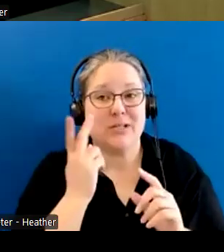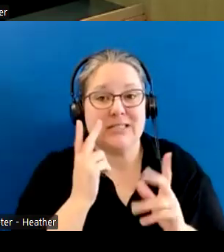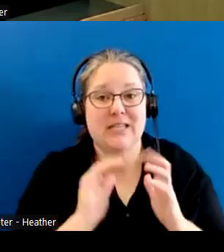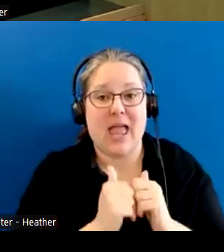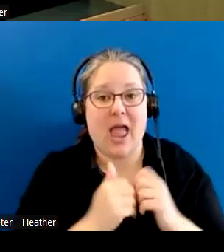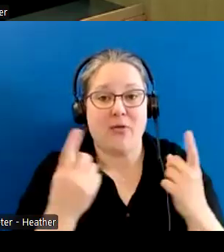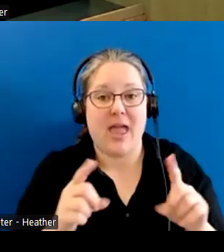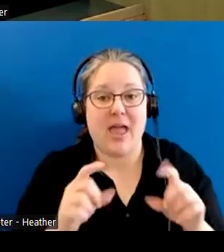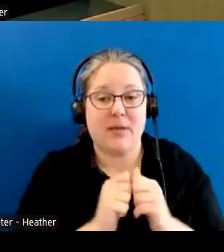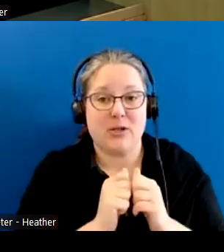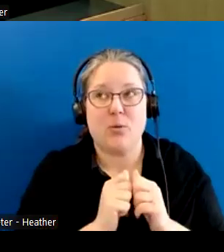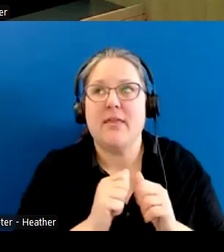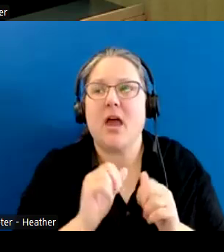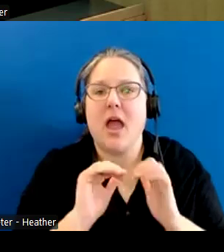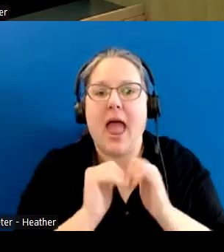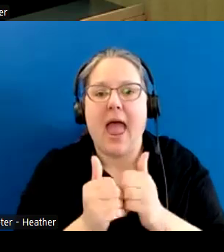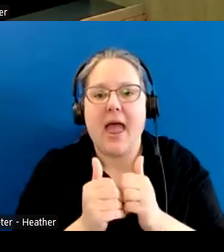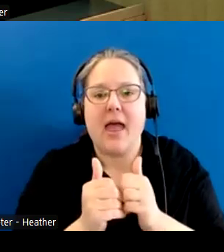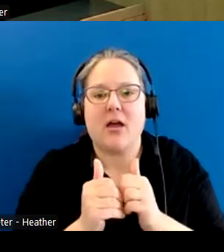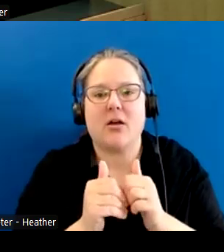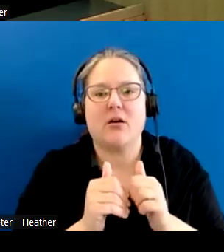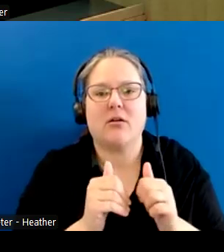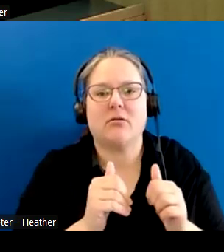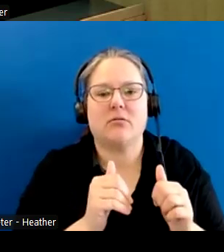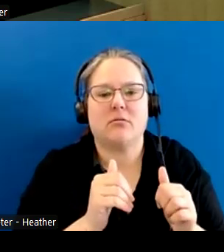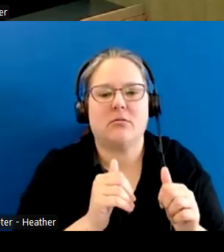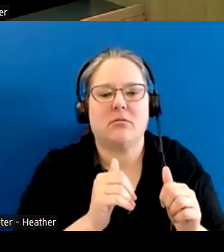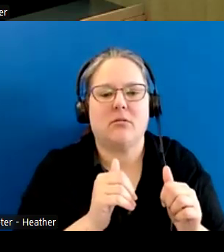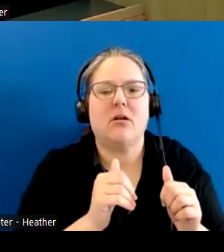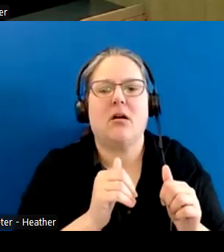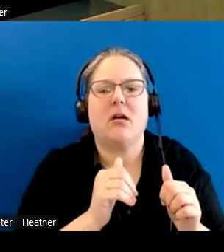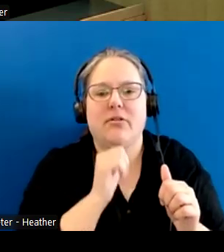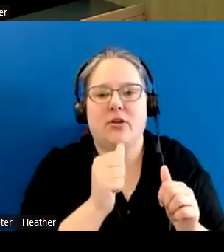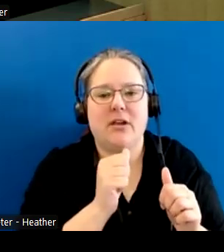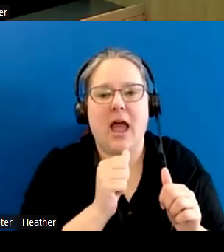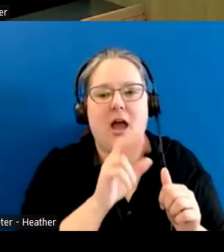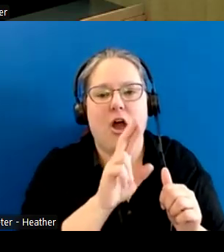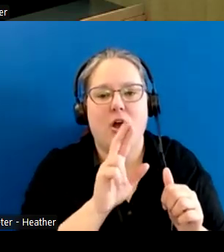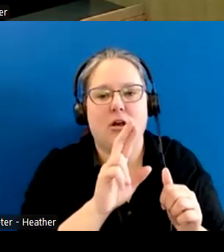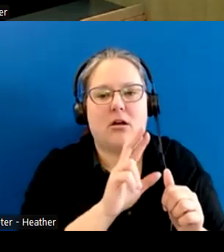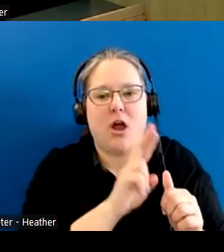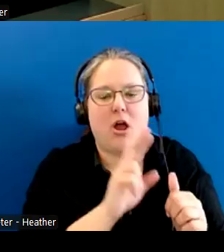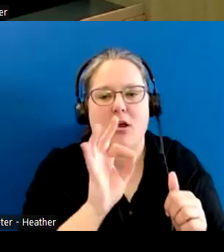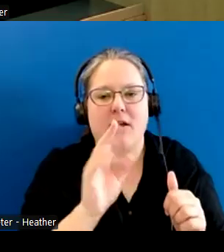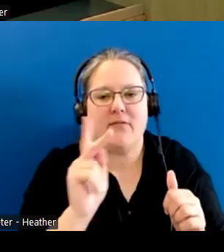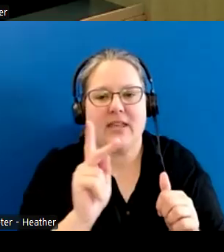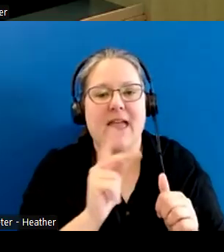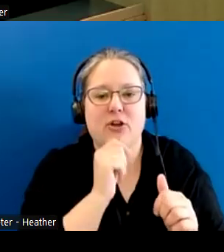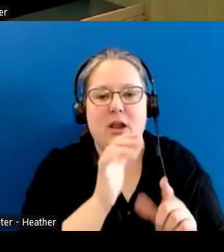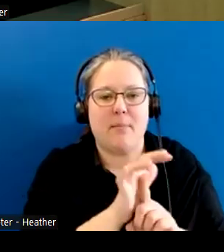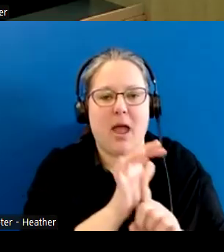the midterm elections and how unpopular RFK and Jay Bodacharia are with Congress, it is possible